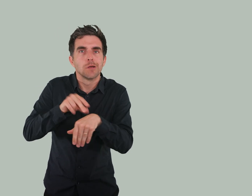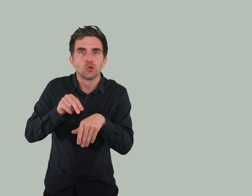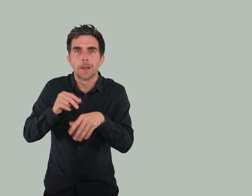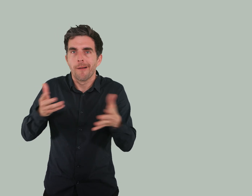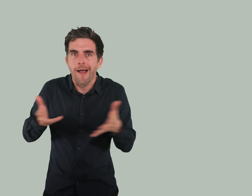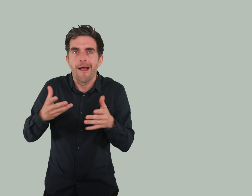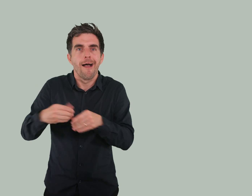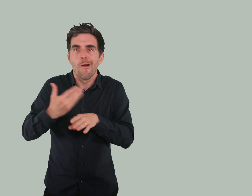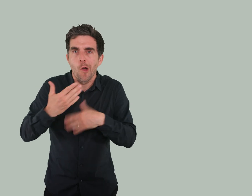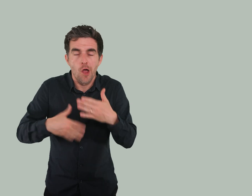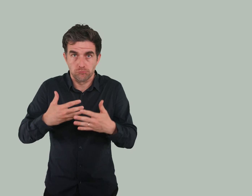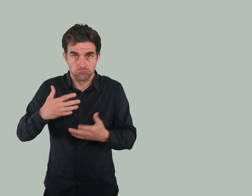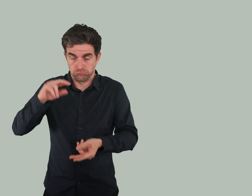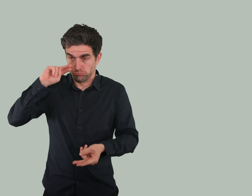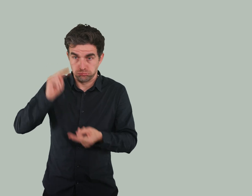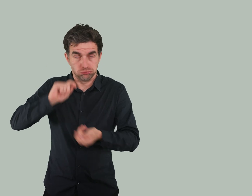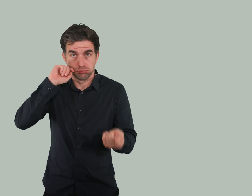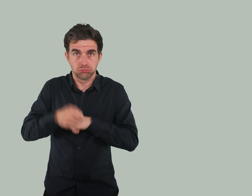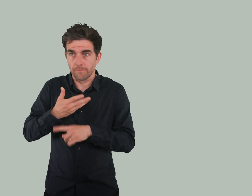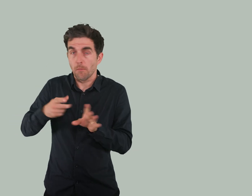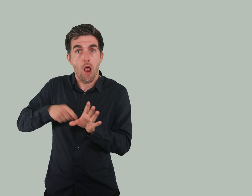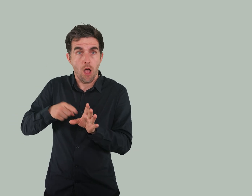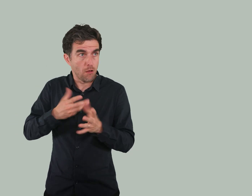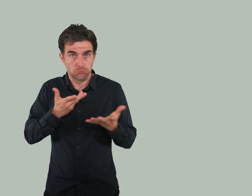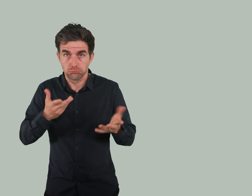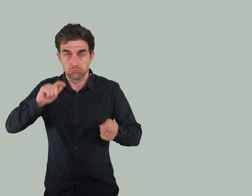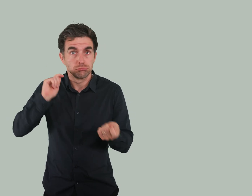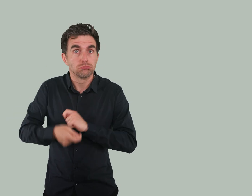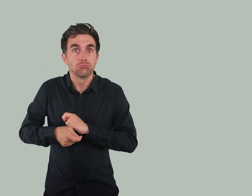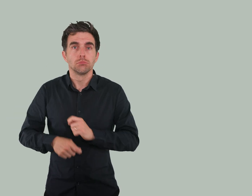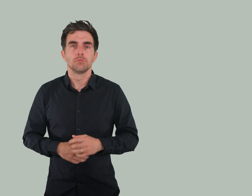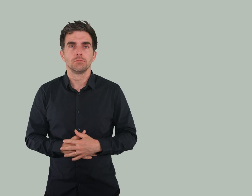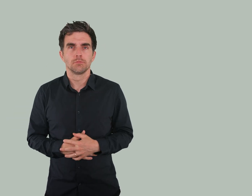and the way the apprenticeship system has drifted away from young people.